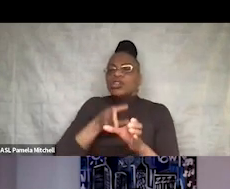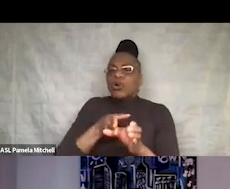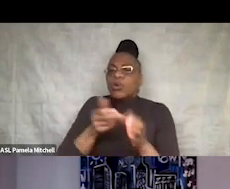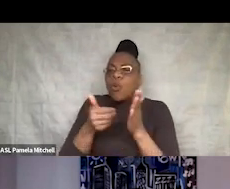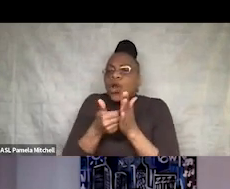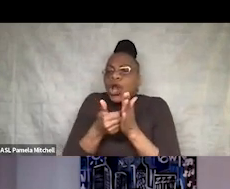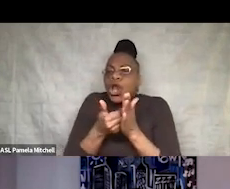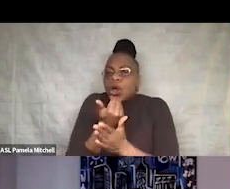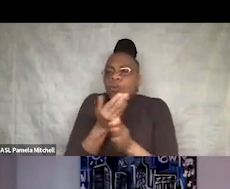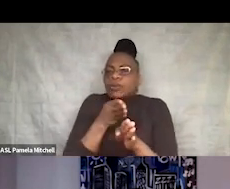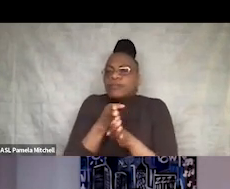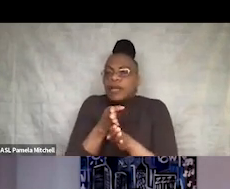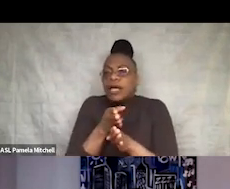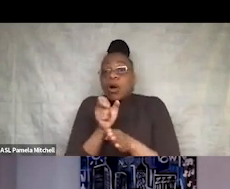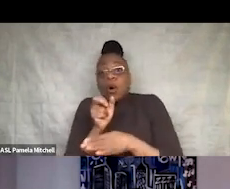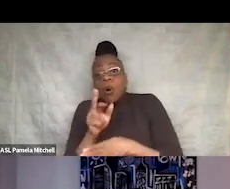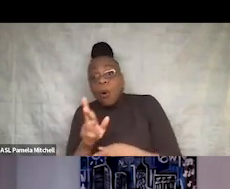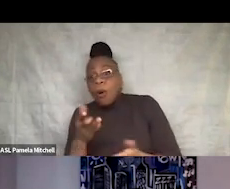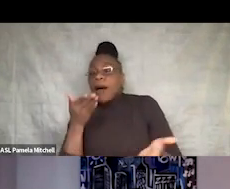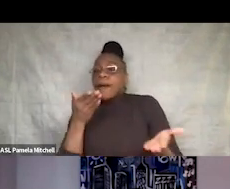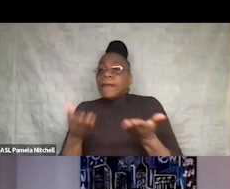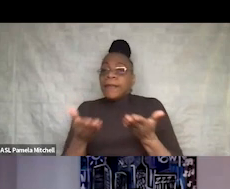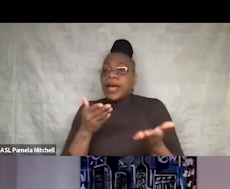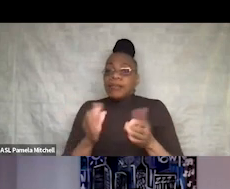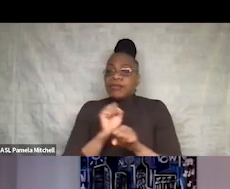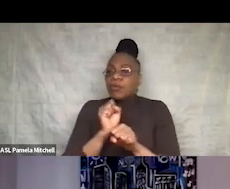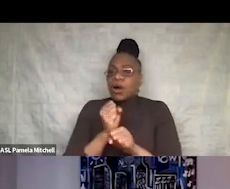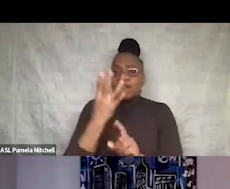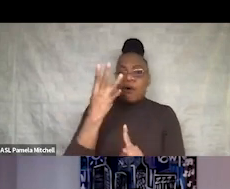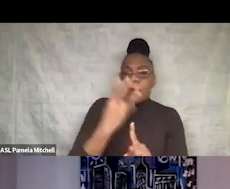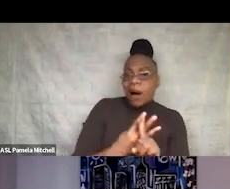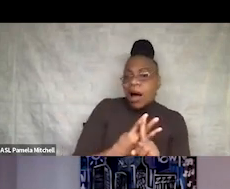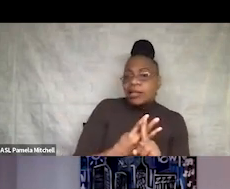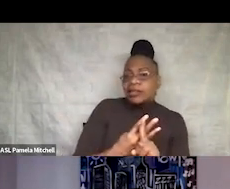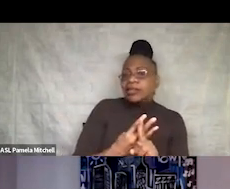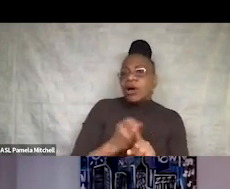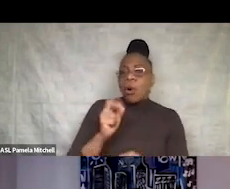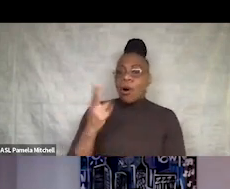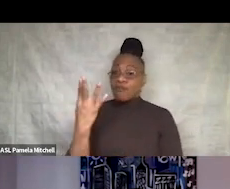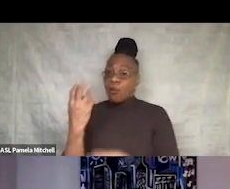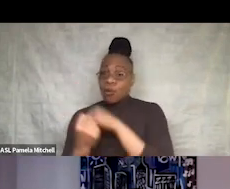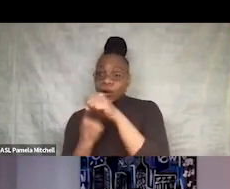maybe you've been doing this work for four months, maybe you've been doing it for four years,